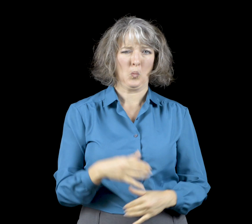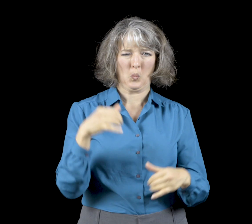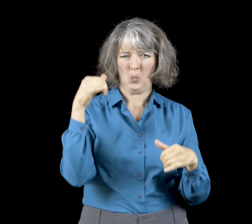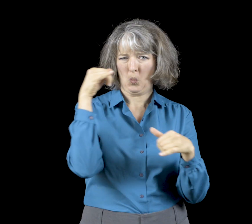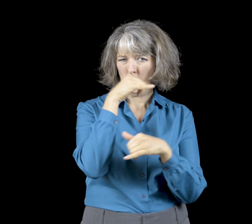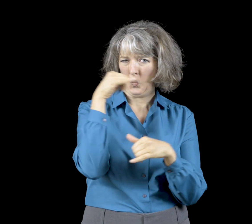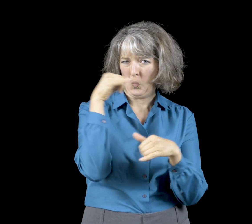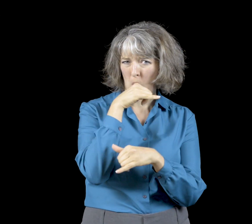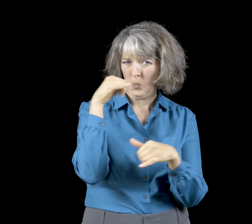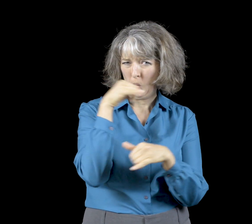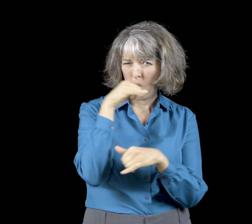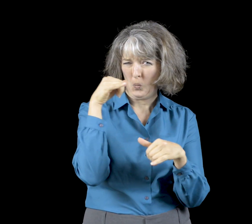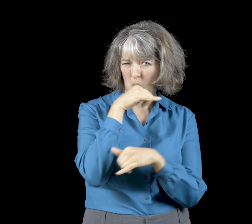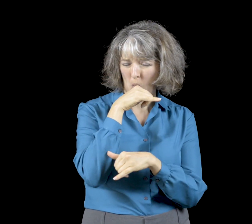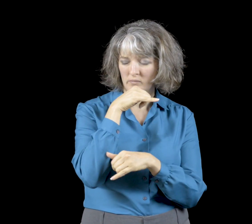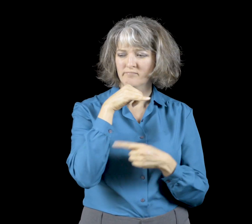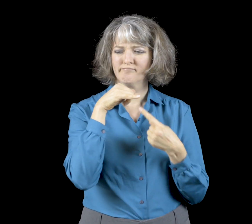Oh my word!